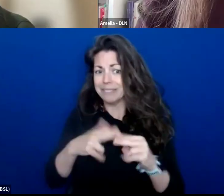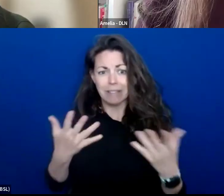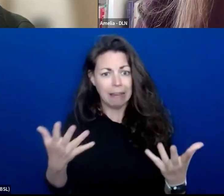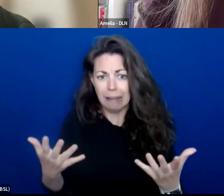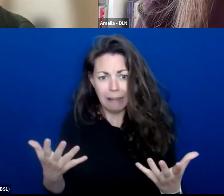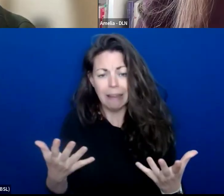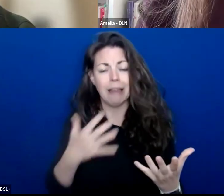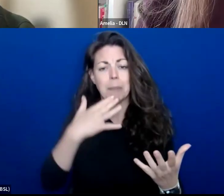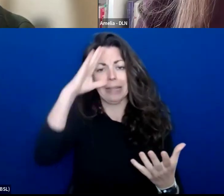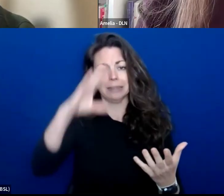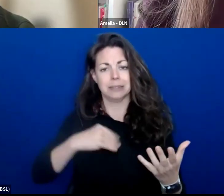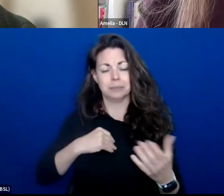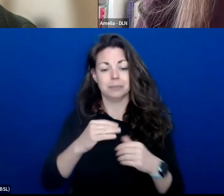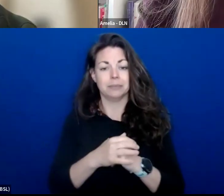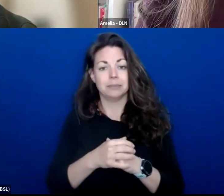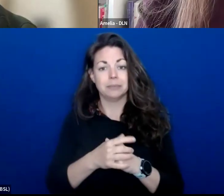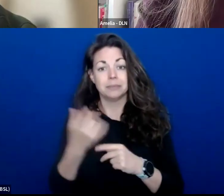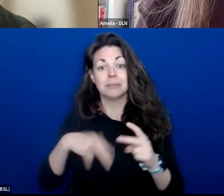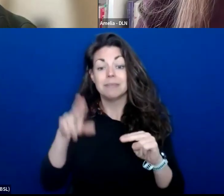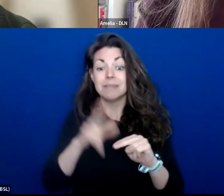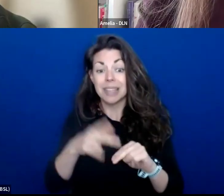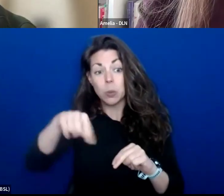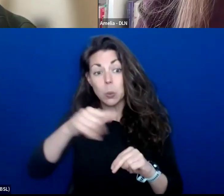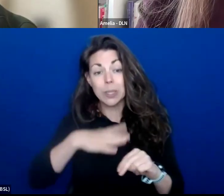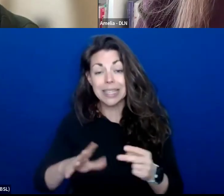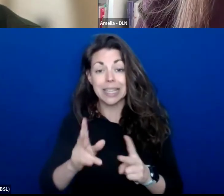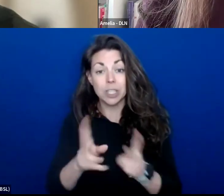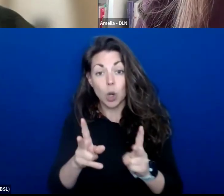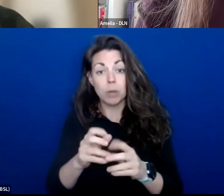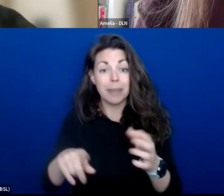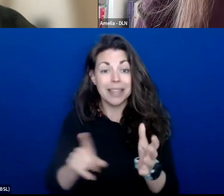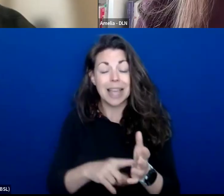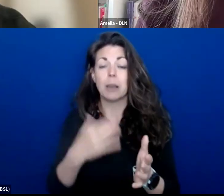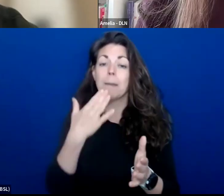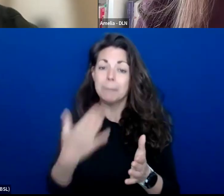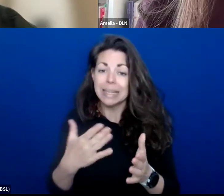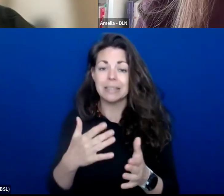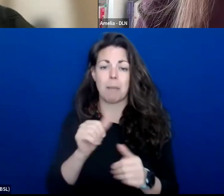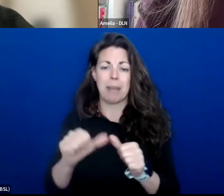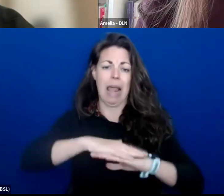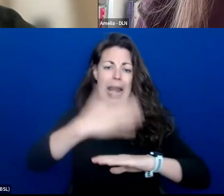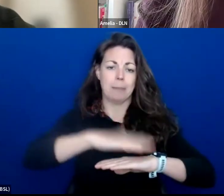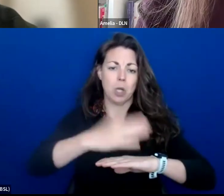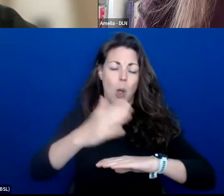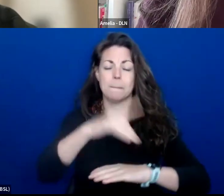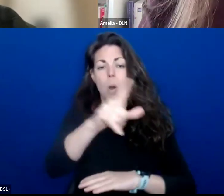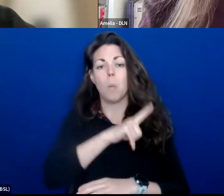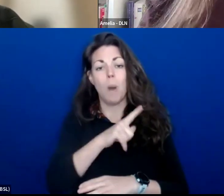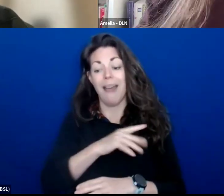We also recommend if you need BSL to join from a laptop, it makes it much clearer and often phones, because that's one screen, or tablets won't show the interpreter signing,